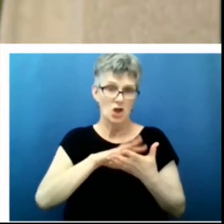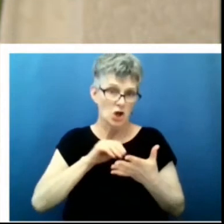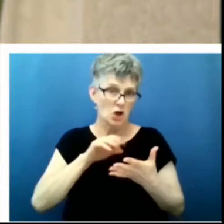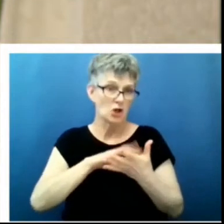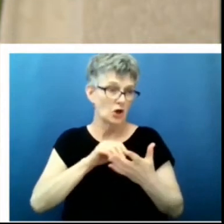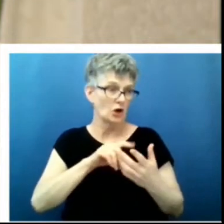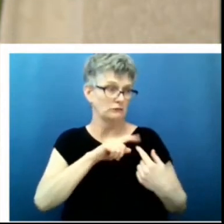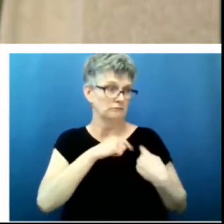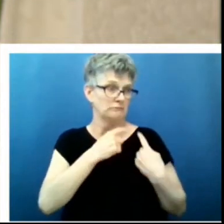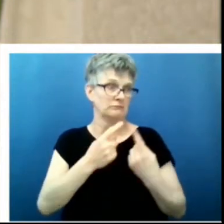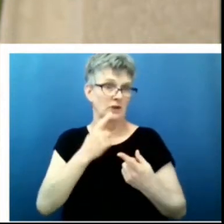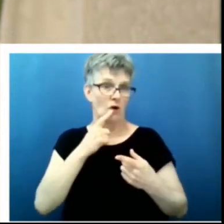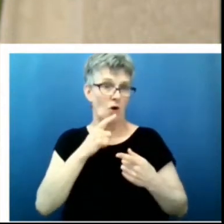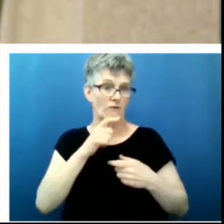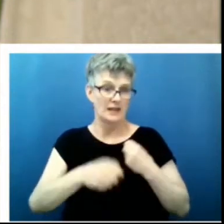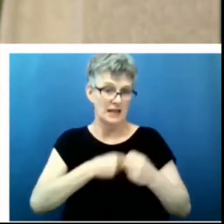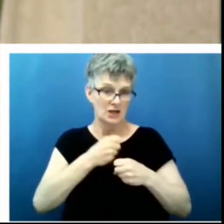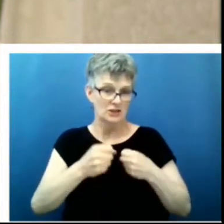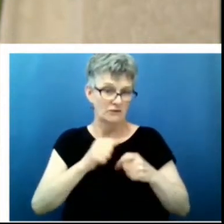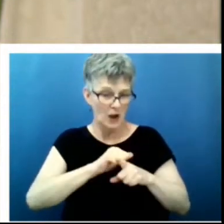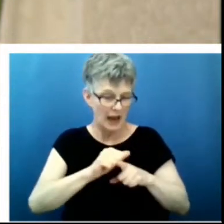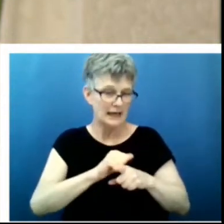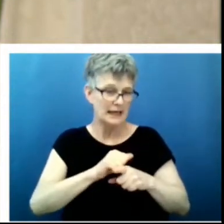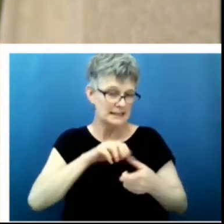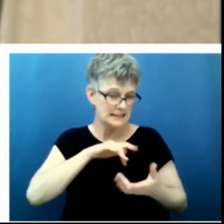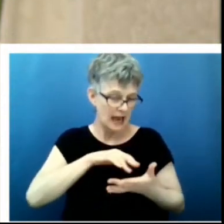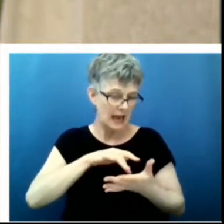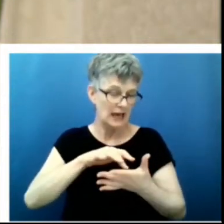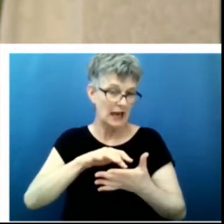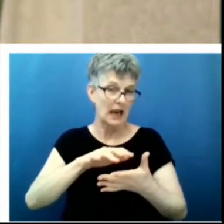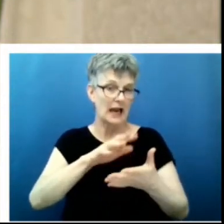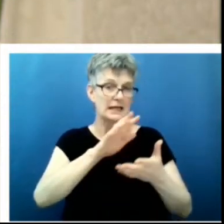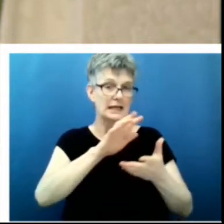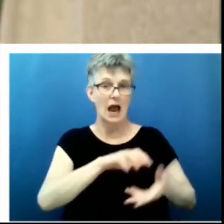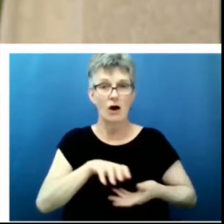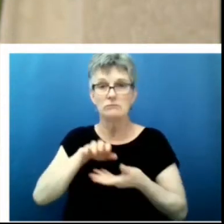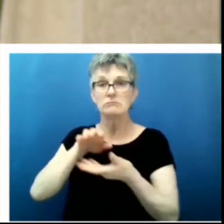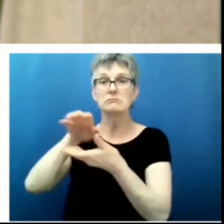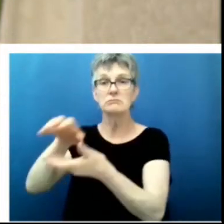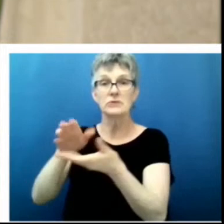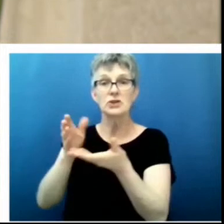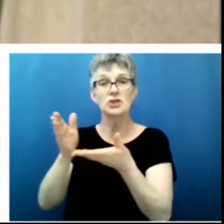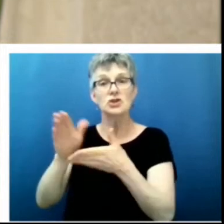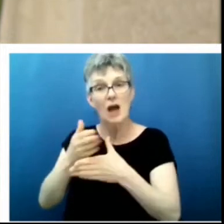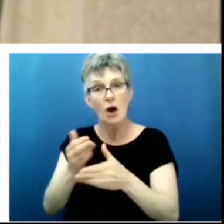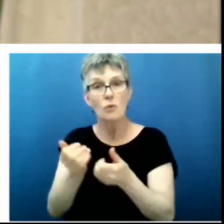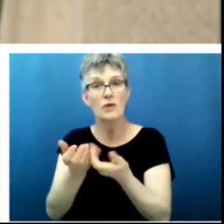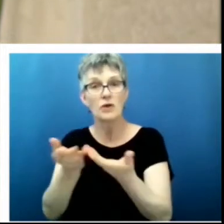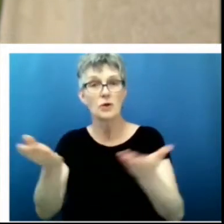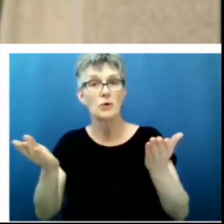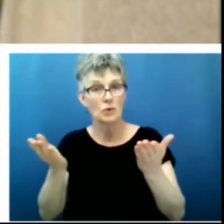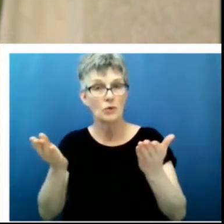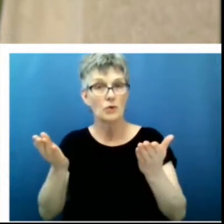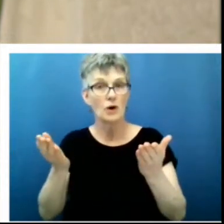in a few moments where together we can directly experience creating these moments of peace in chaos,